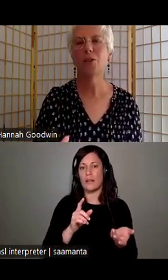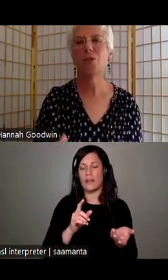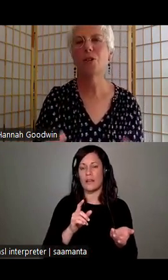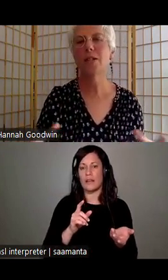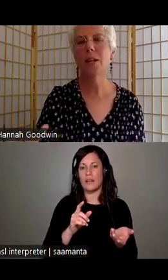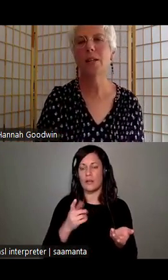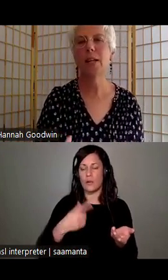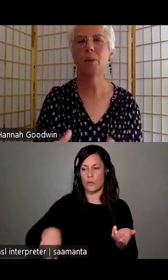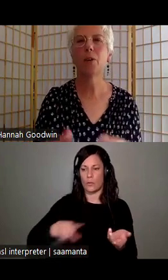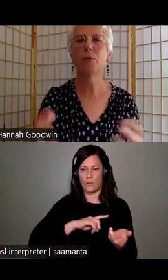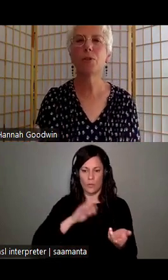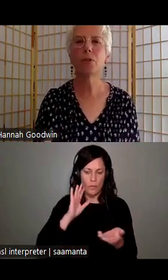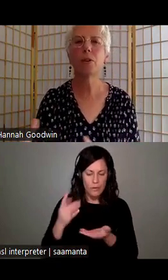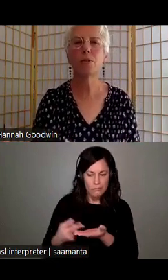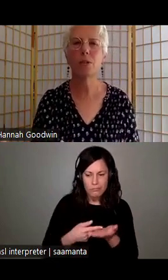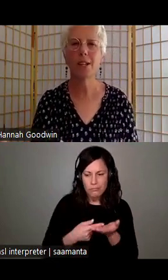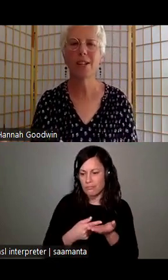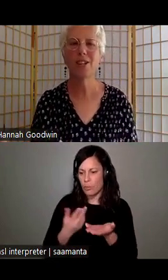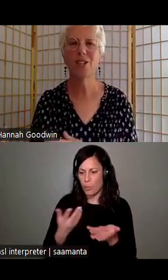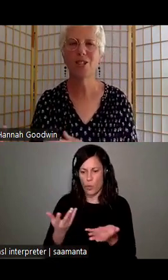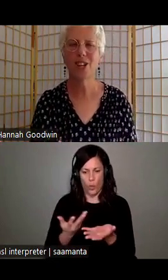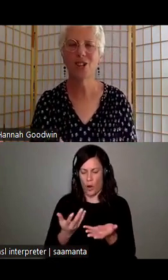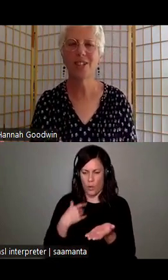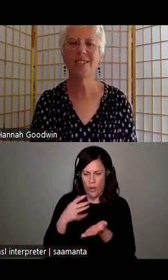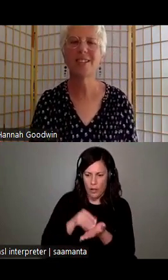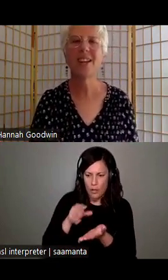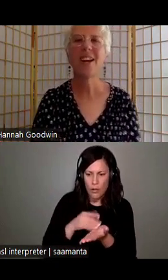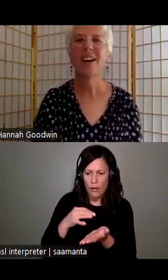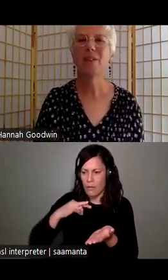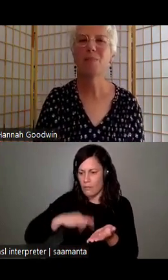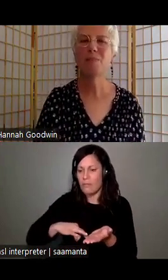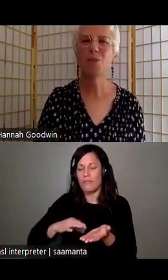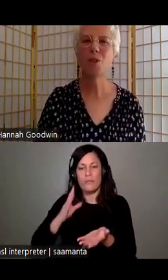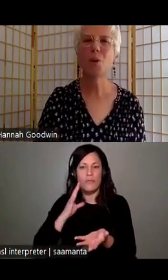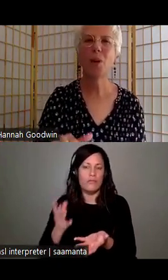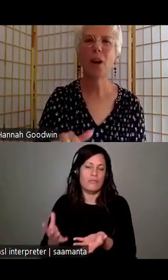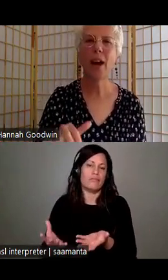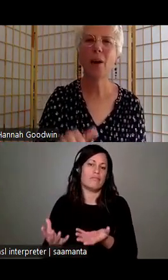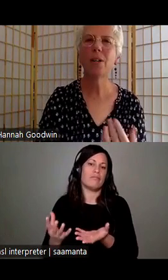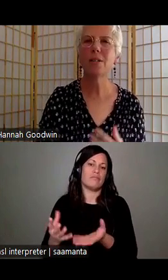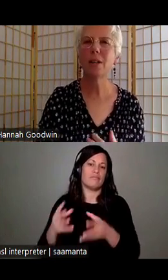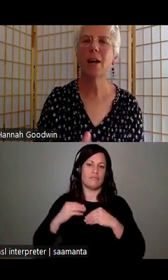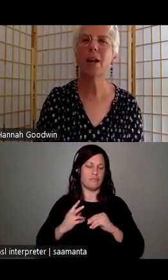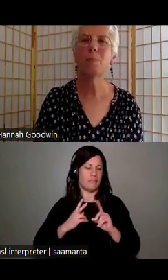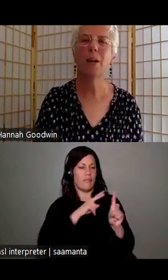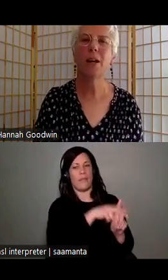to a certain extent, taking away the fruits of those discussions. So how it is set up